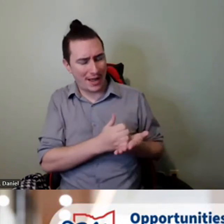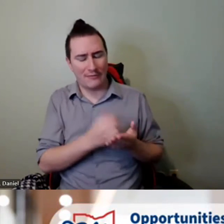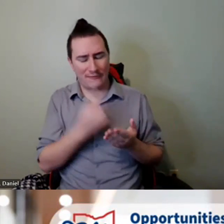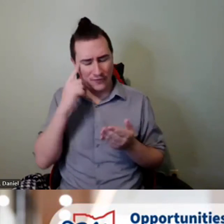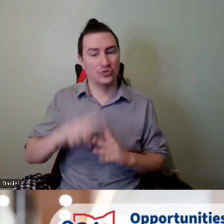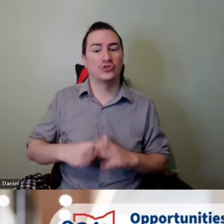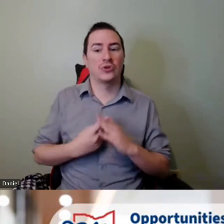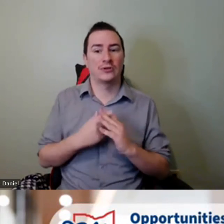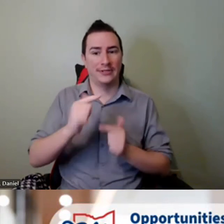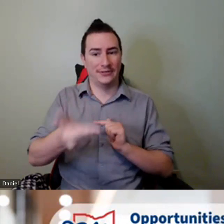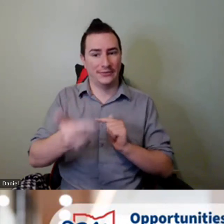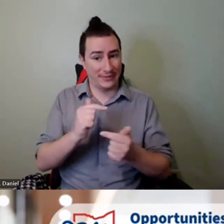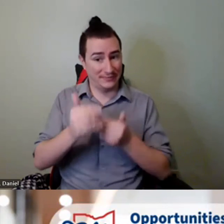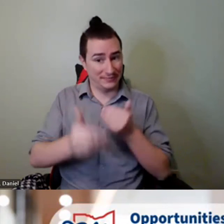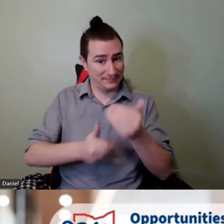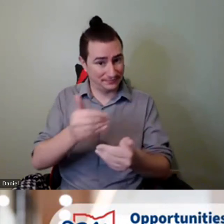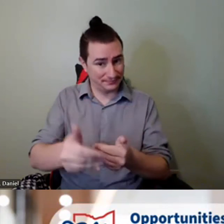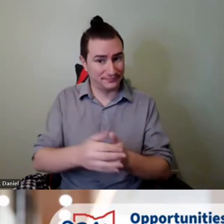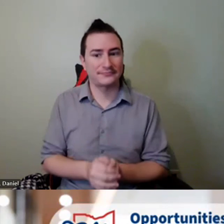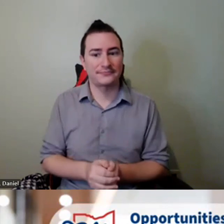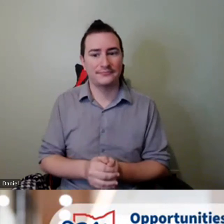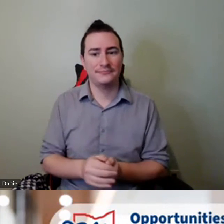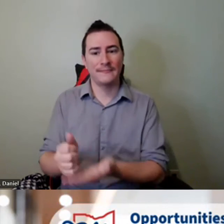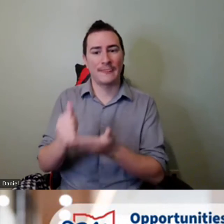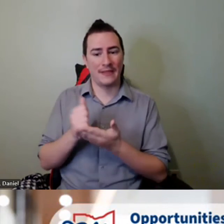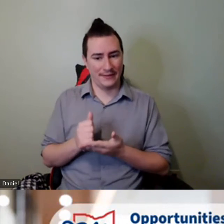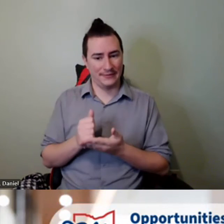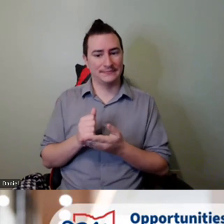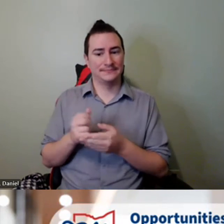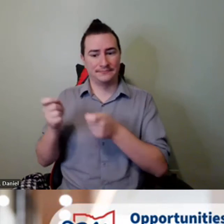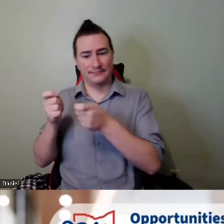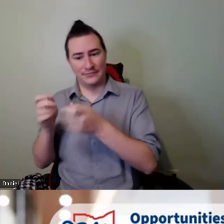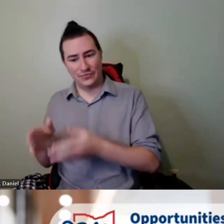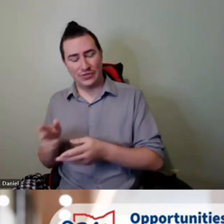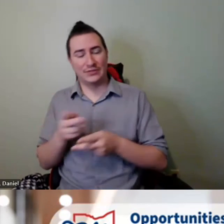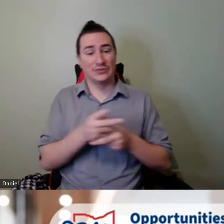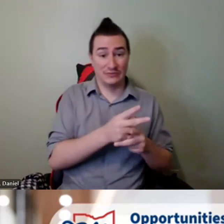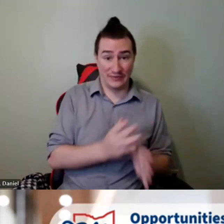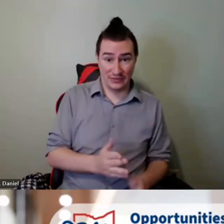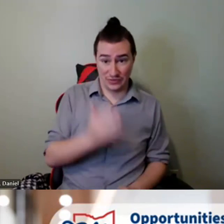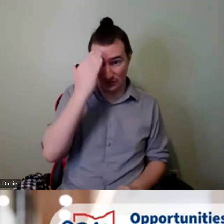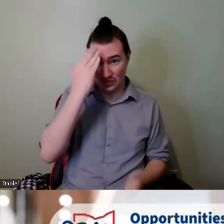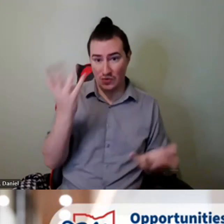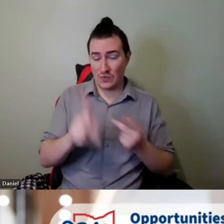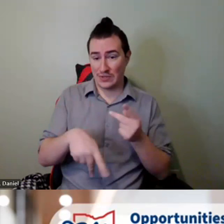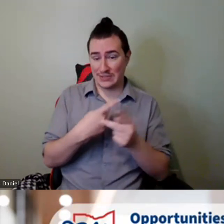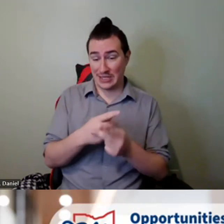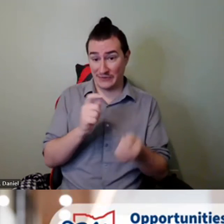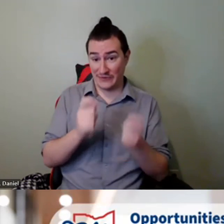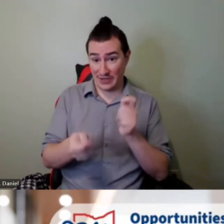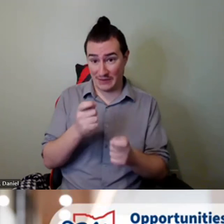It's helpful for supervisors and managers to know examples of types of accommodations and to know that jobs can be performed